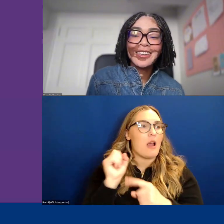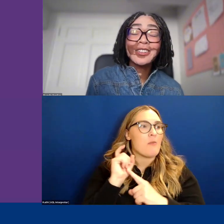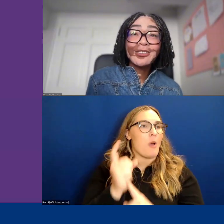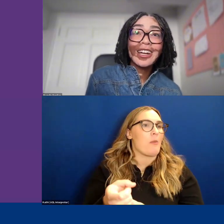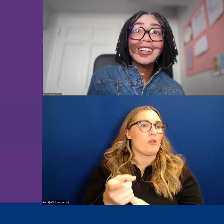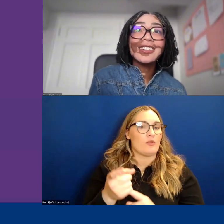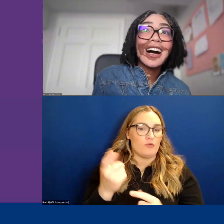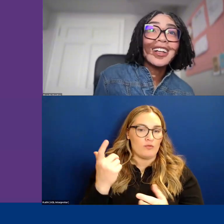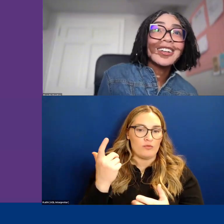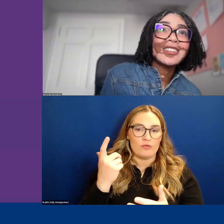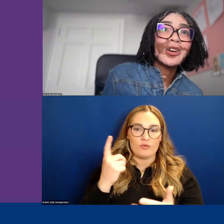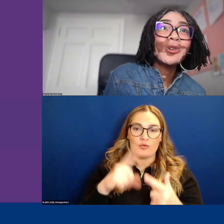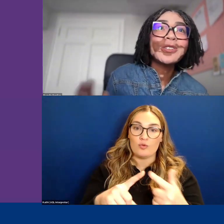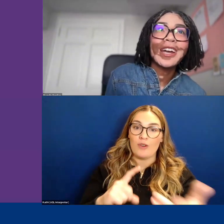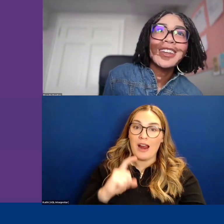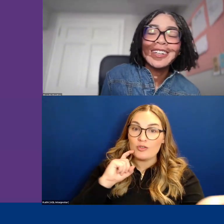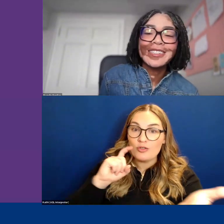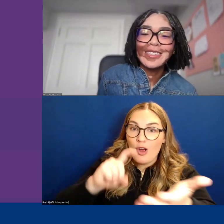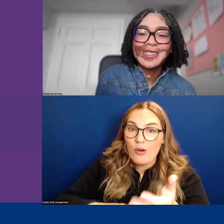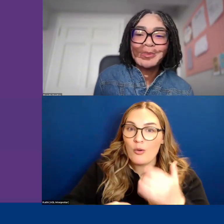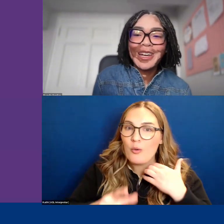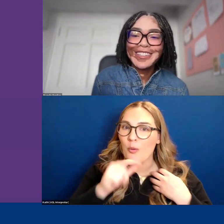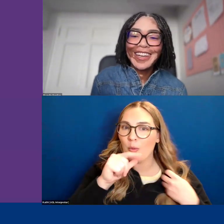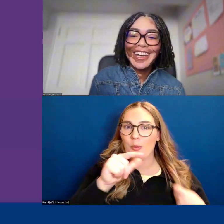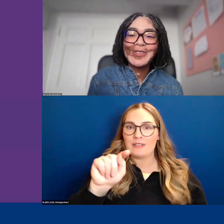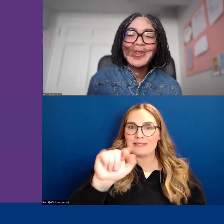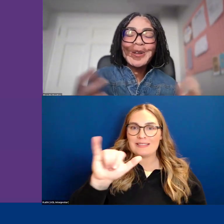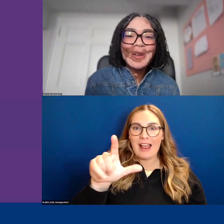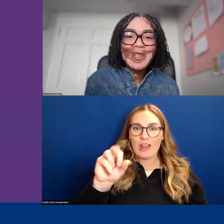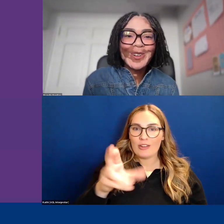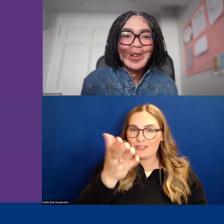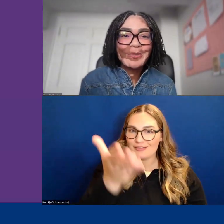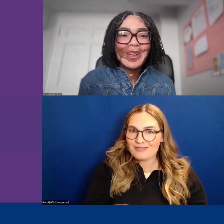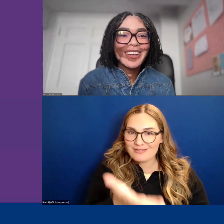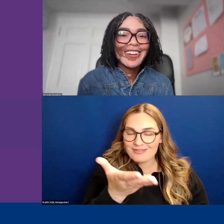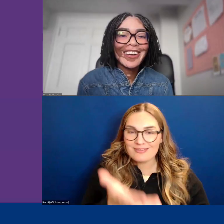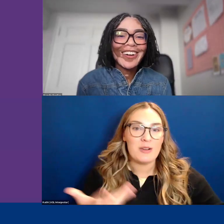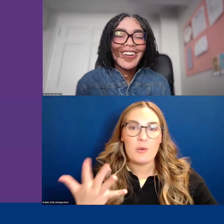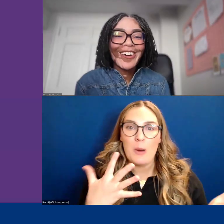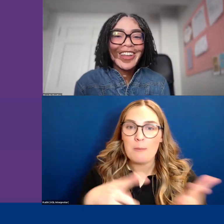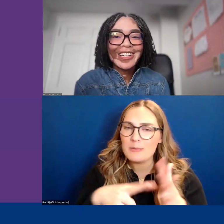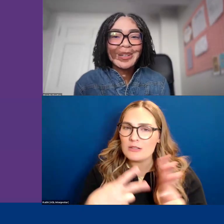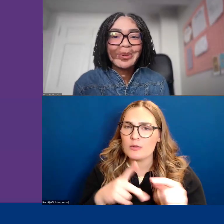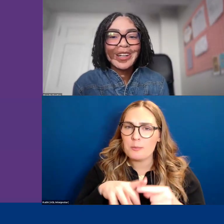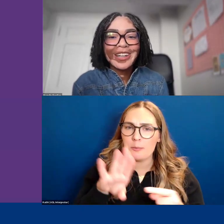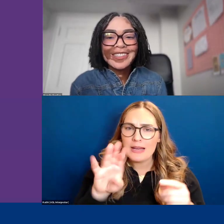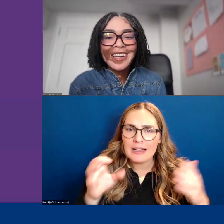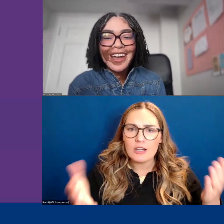acknowledge who Taylor is in this space and what it means for her to be here and all that she brings.